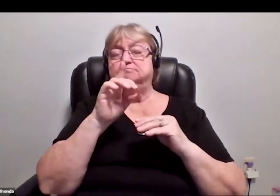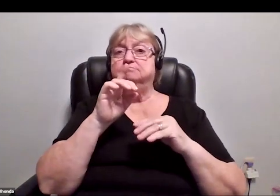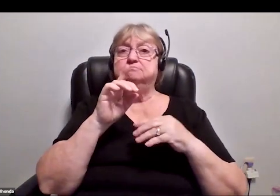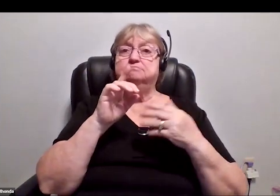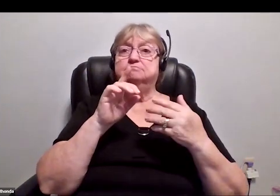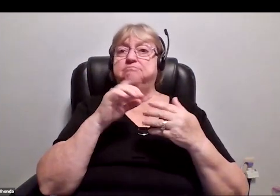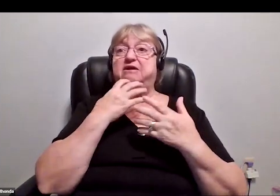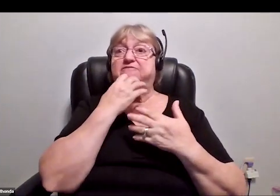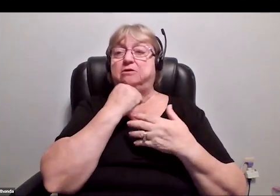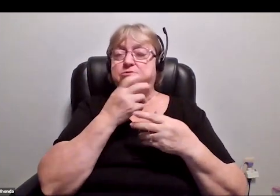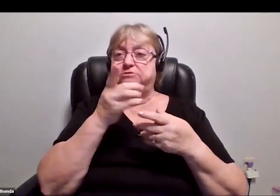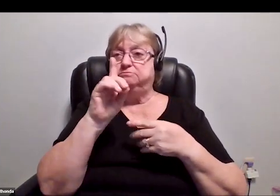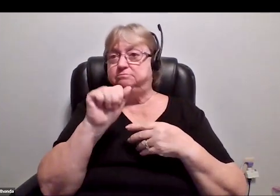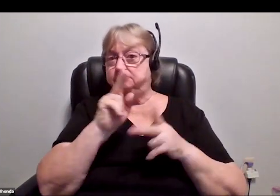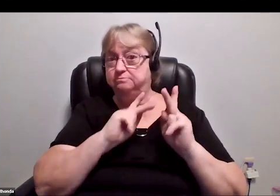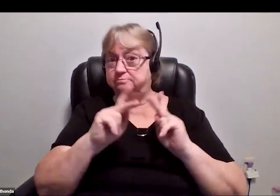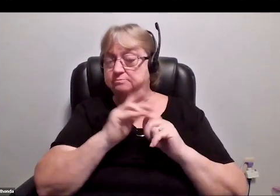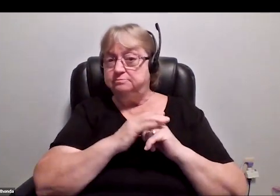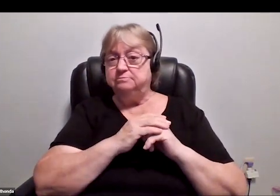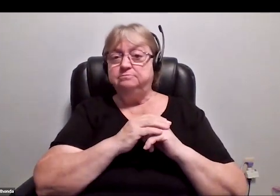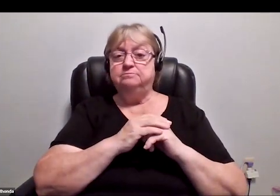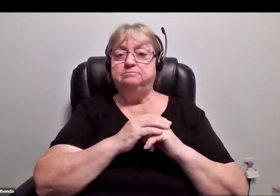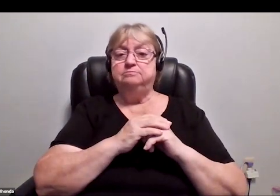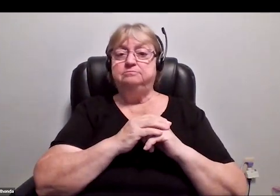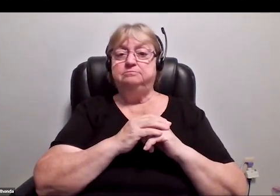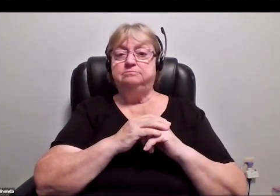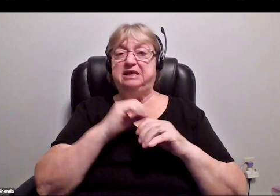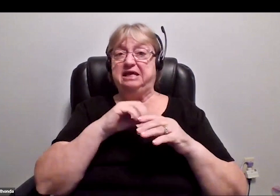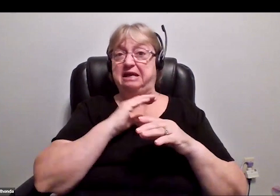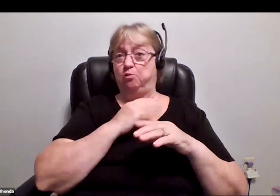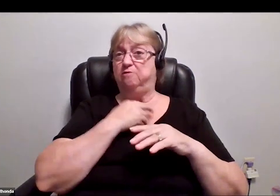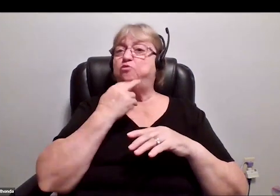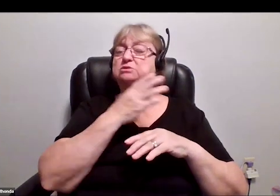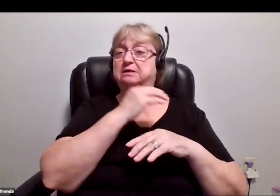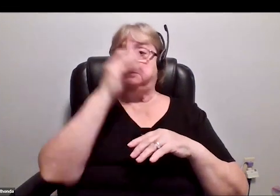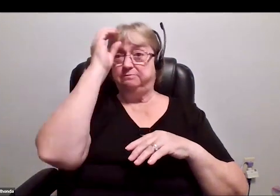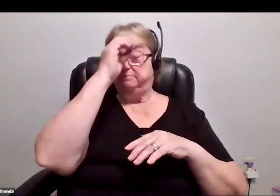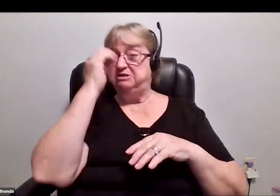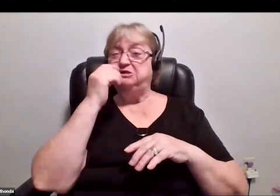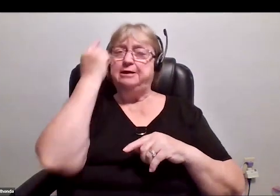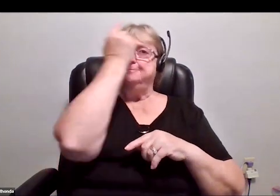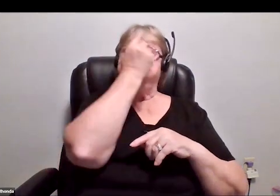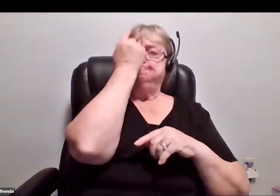valuing disabled people in our voices and our opinions and considering what disabled people have to say